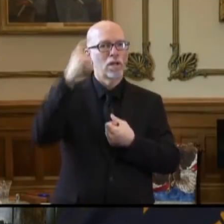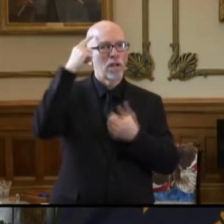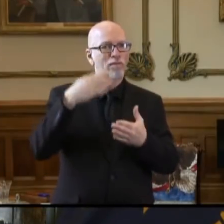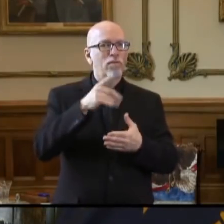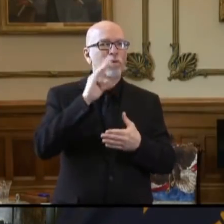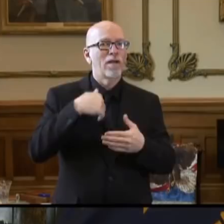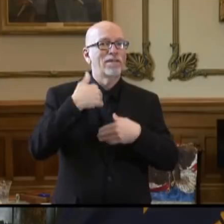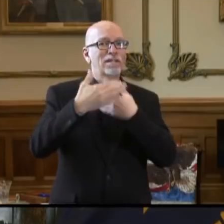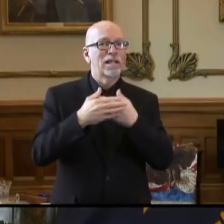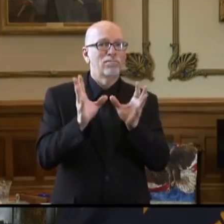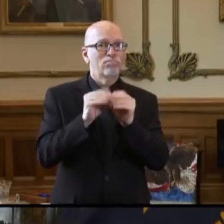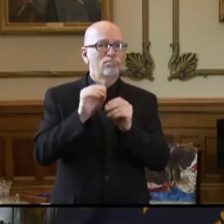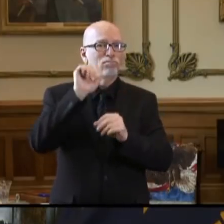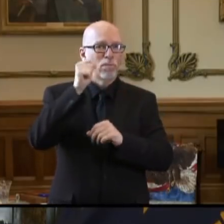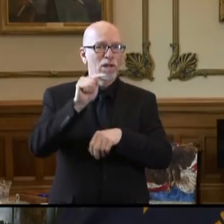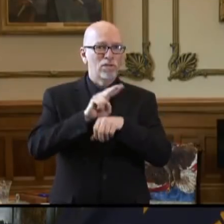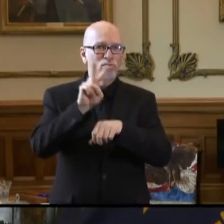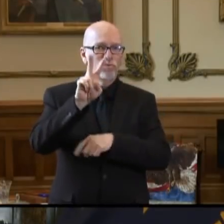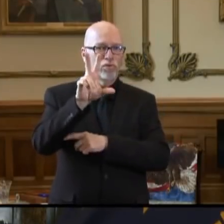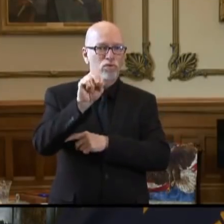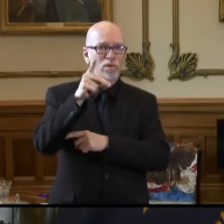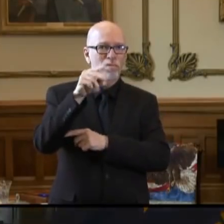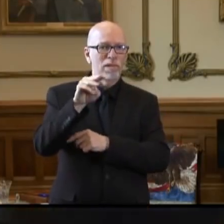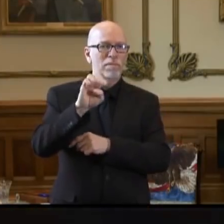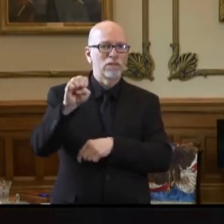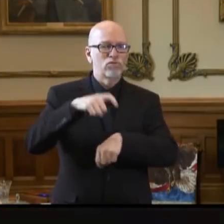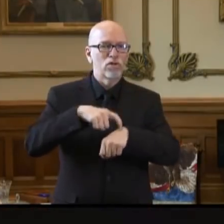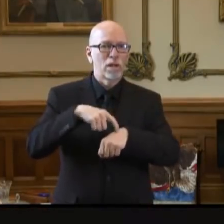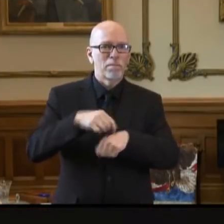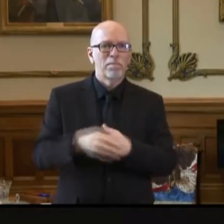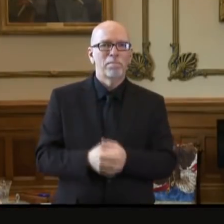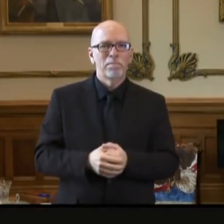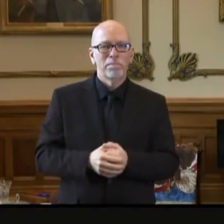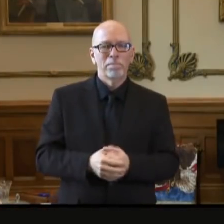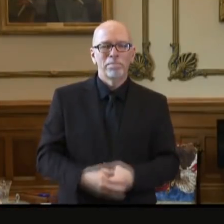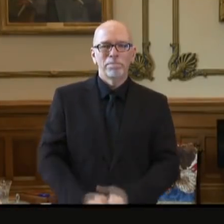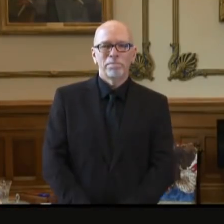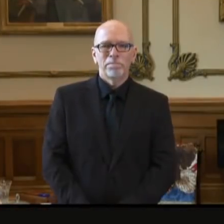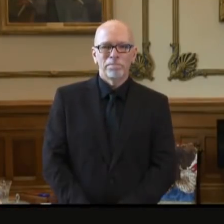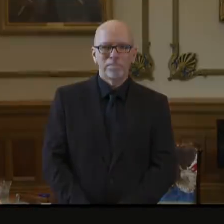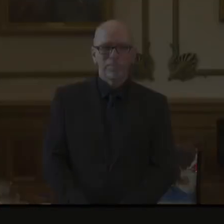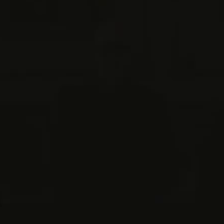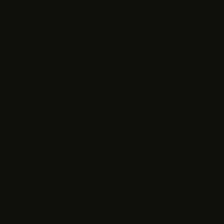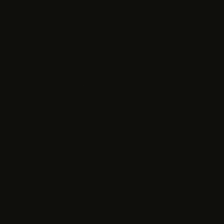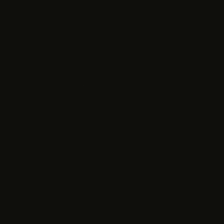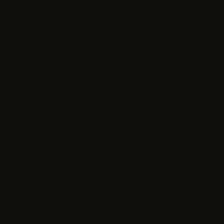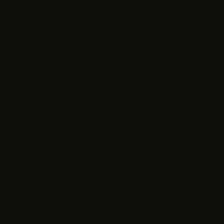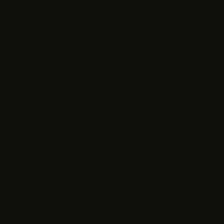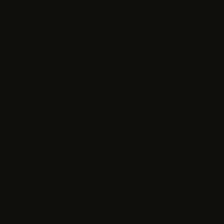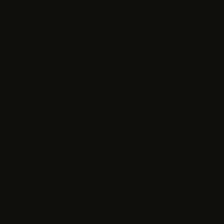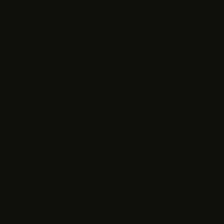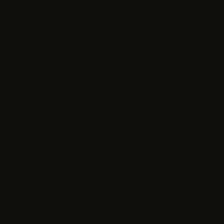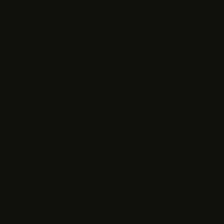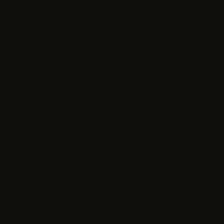REMAIN INDIANA STRONG. THANK YOU ALL VERY MUCH. ONCE AGAIN WE'D LIKE TO THANK YOU FOR JOINING US. THE GOVERNOR WILL HOLD HIS NEXT BRIEFING TOMORROW